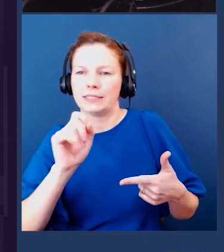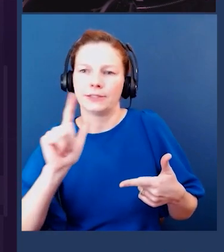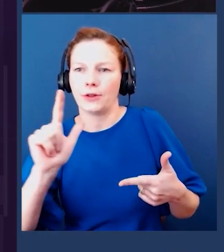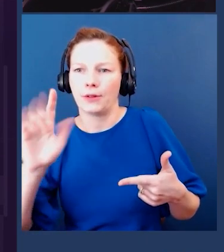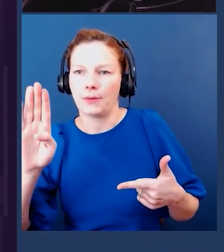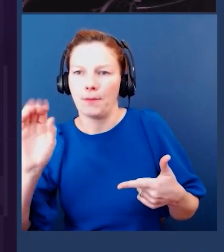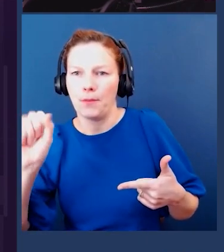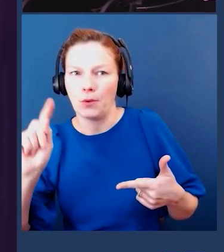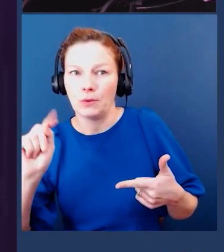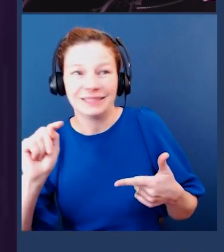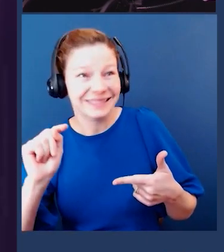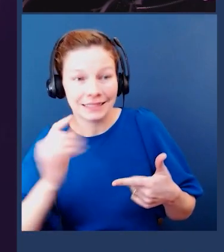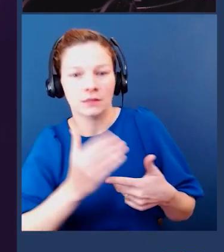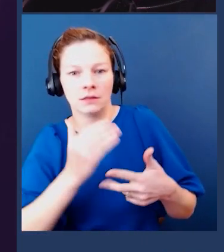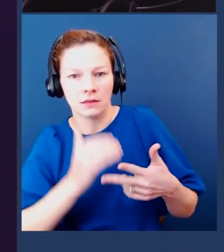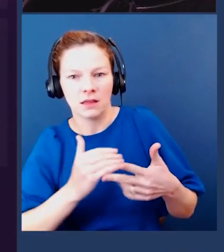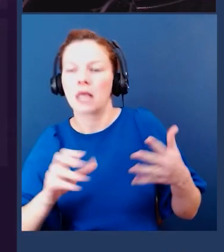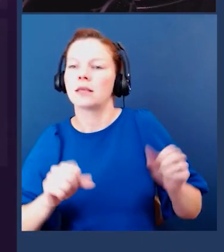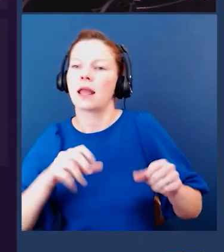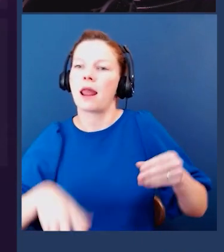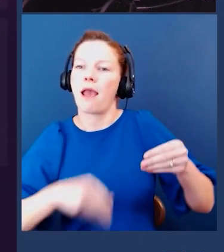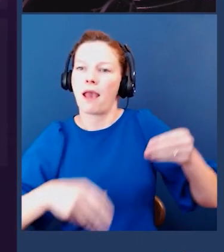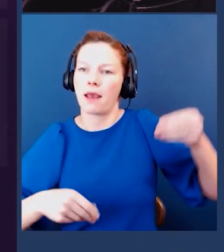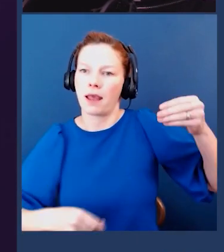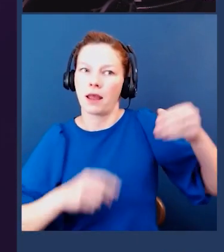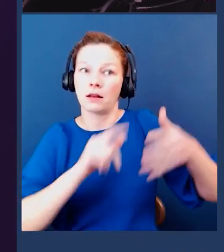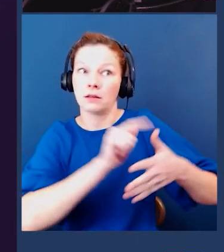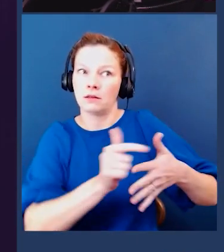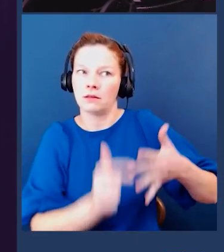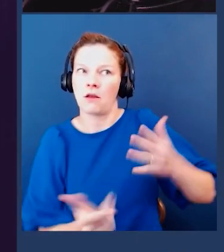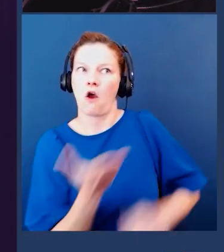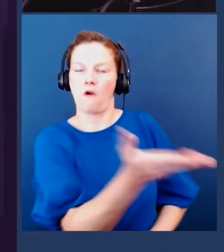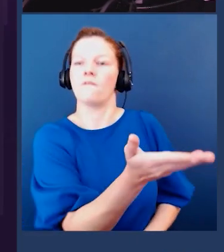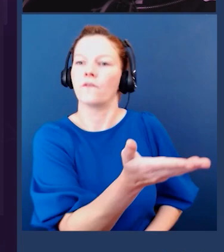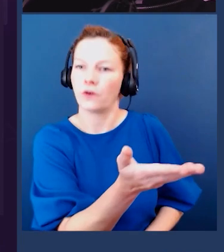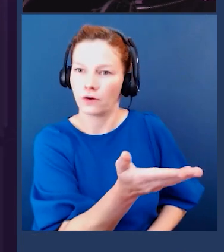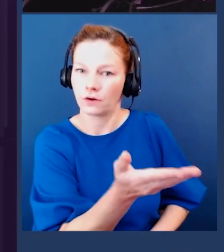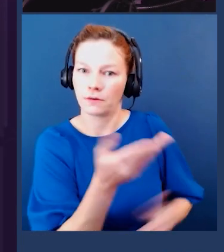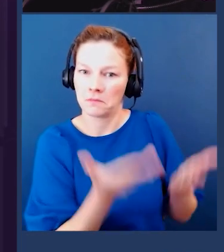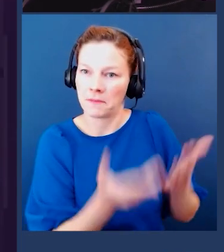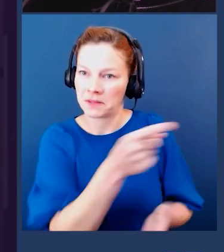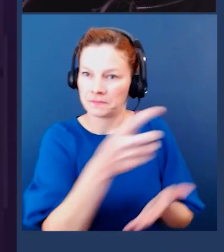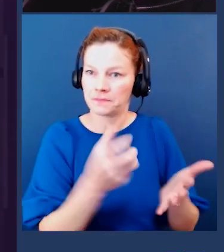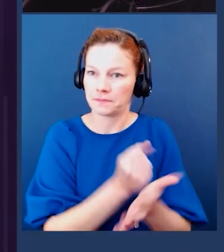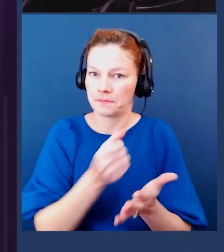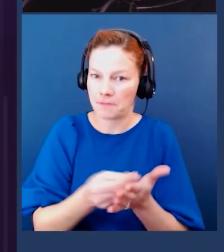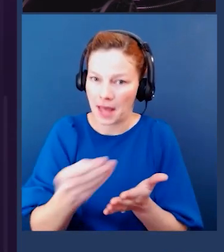Same with crafting. So you have the ability to go on and develop the recipe and say, you know, here's